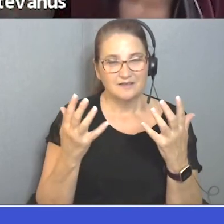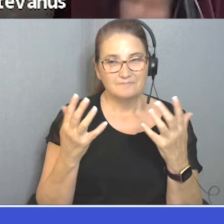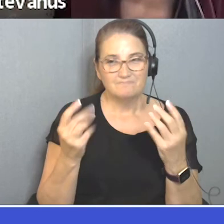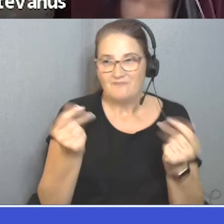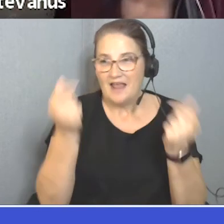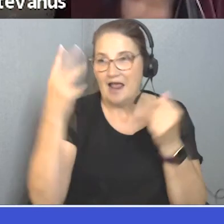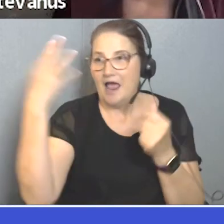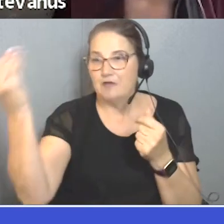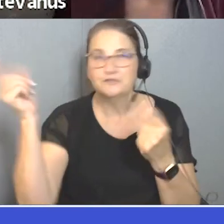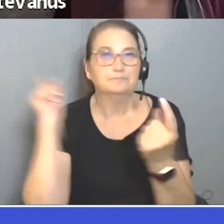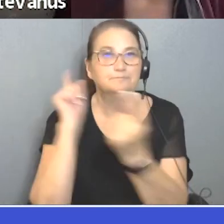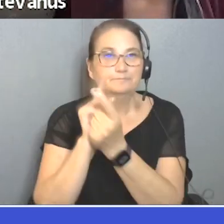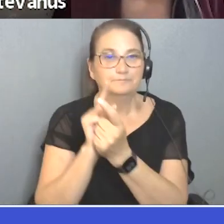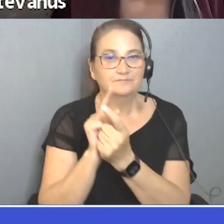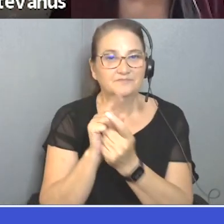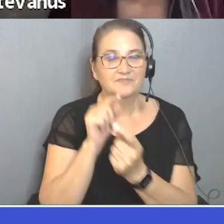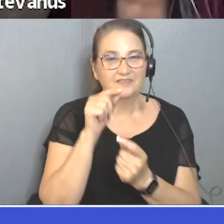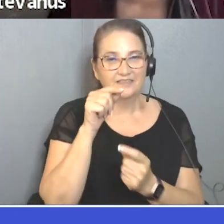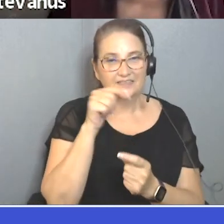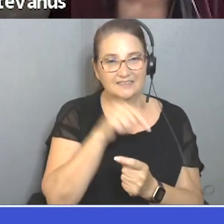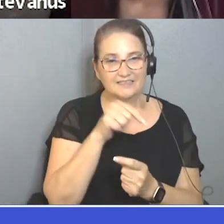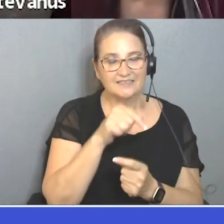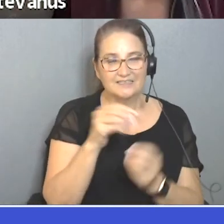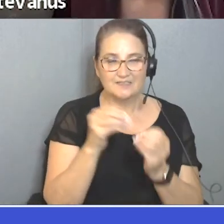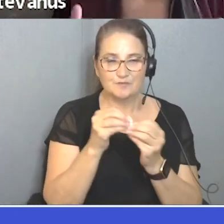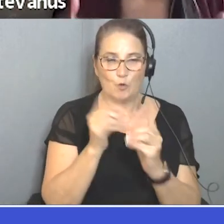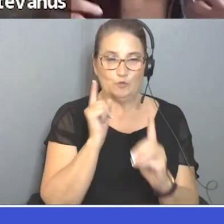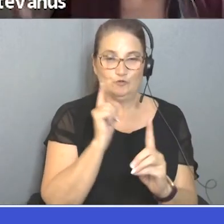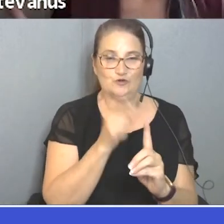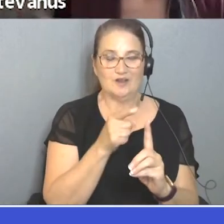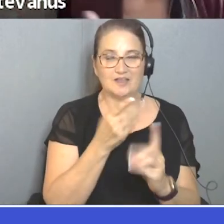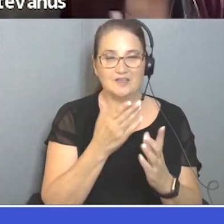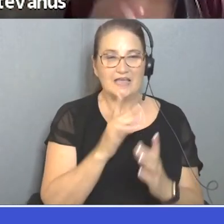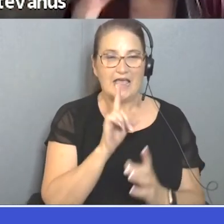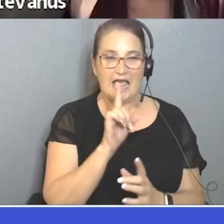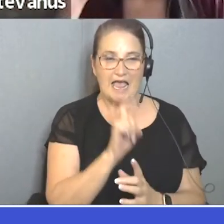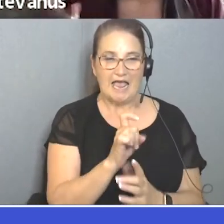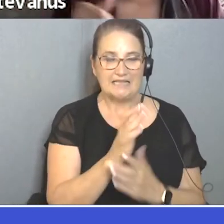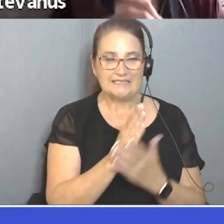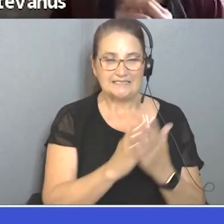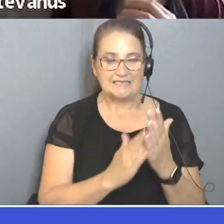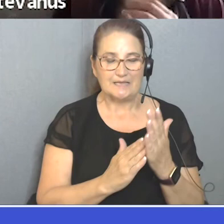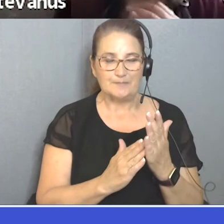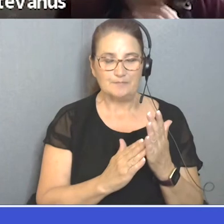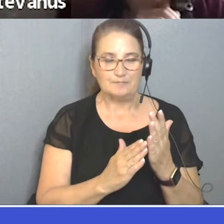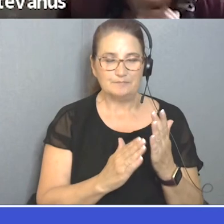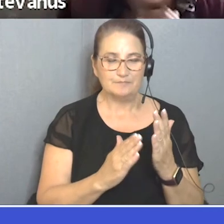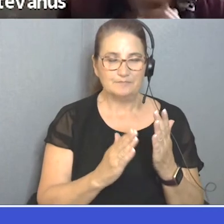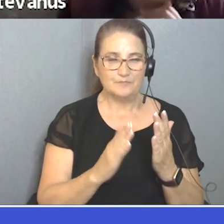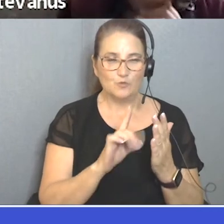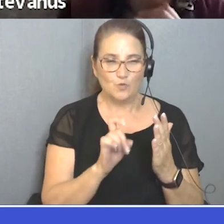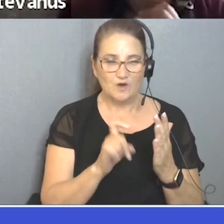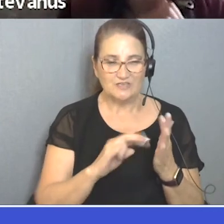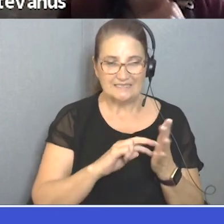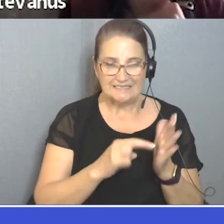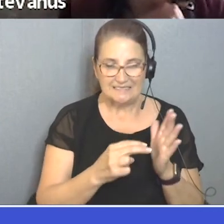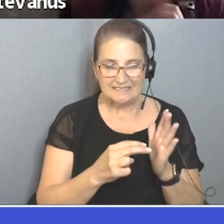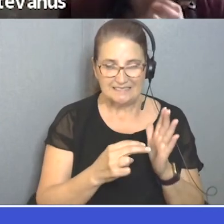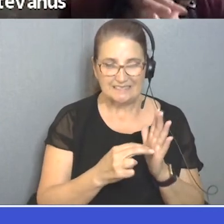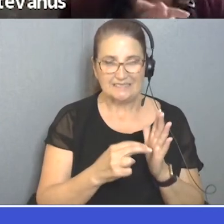design, sometimes randomly outside, so you're doing this a little bit more targeted, like you might be asking someone intentionally, but think